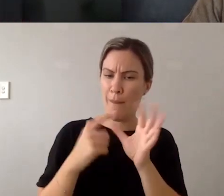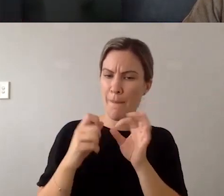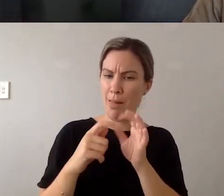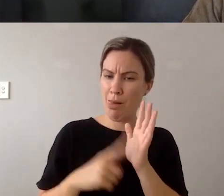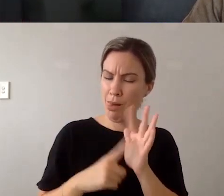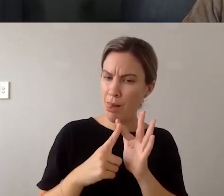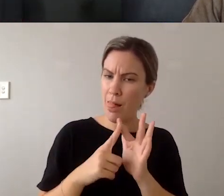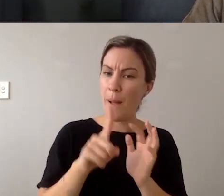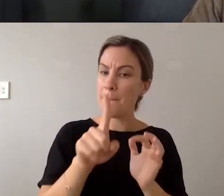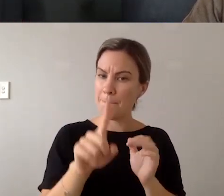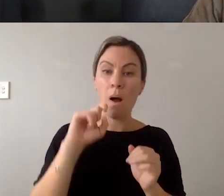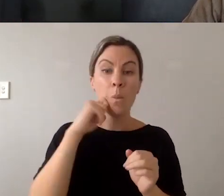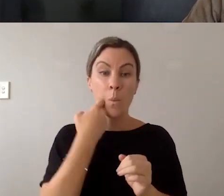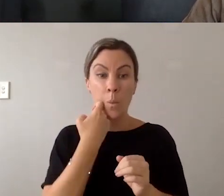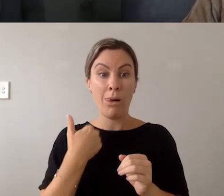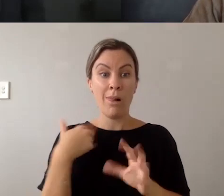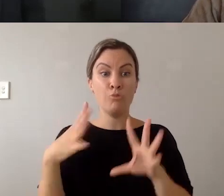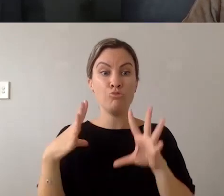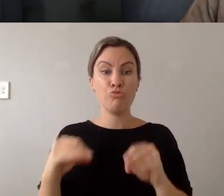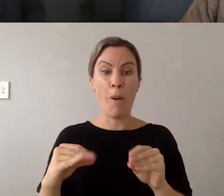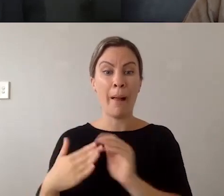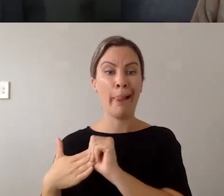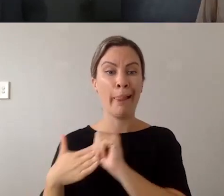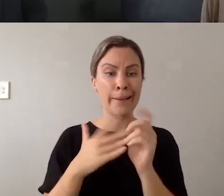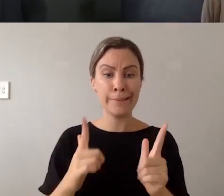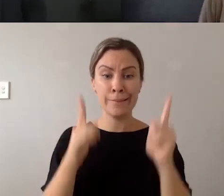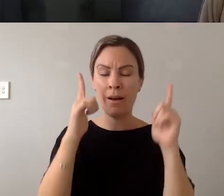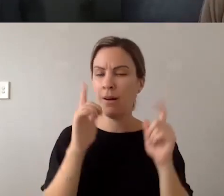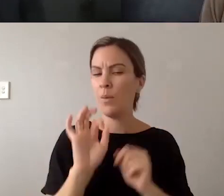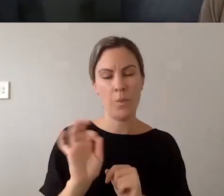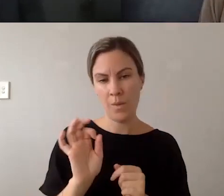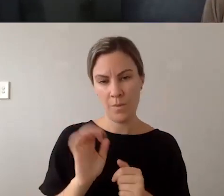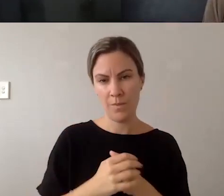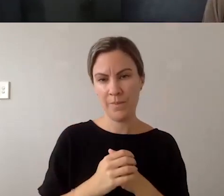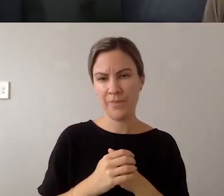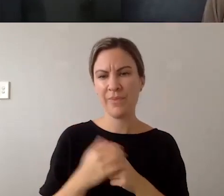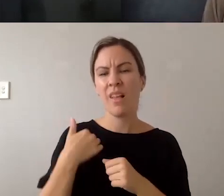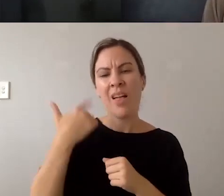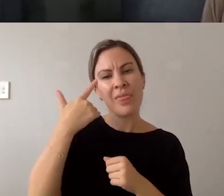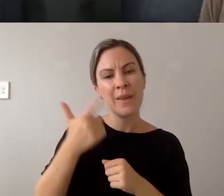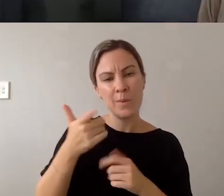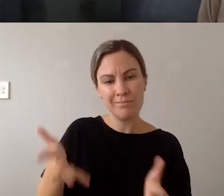being the leader that you need." I would suggest getting some people around you who you can have those conversations with and start to